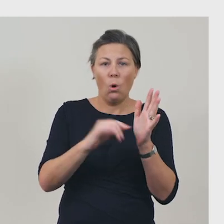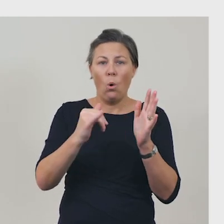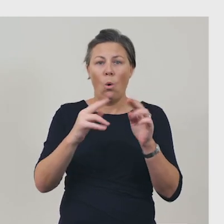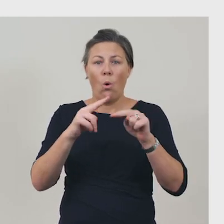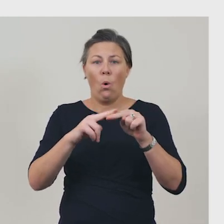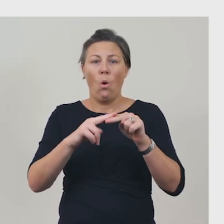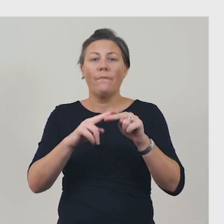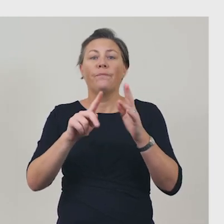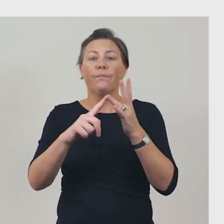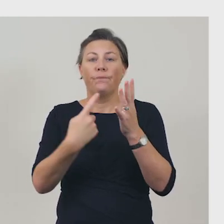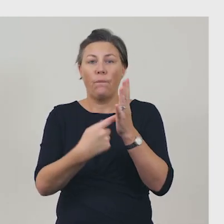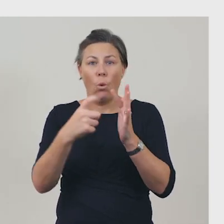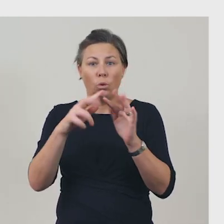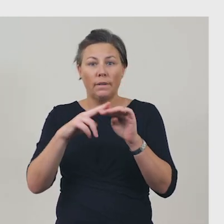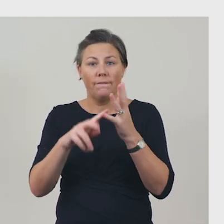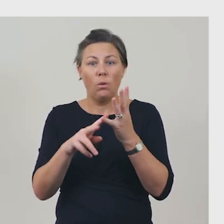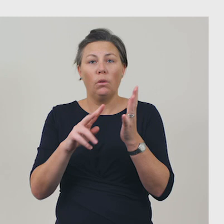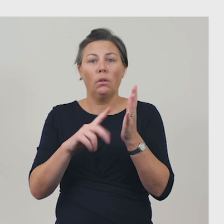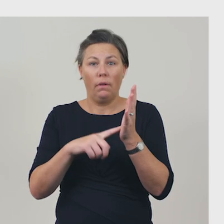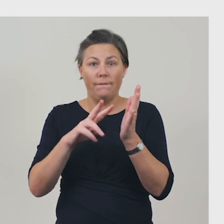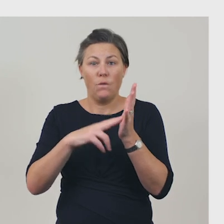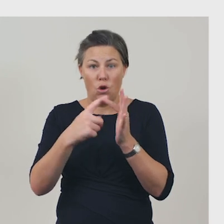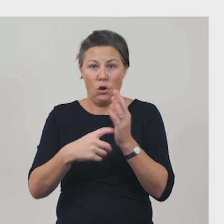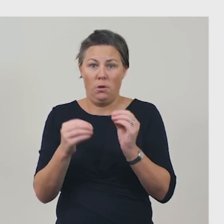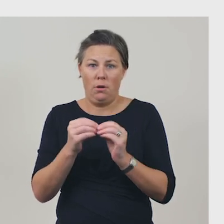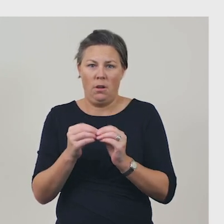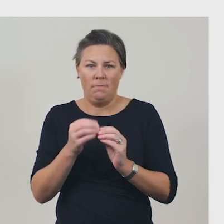This is where a hard sell is really important.